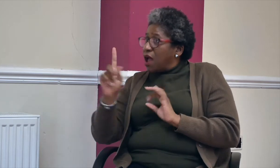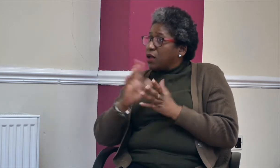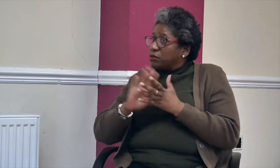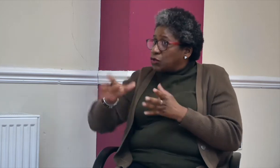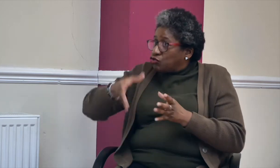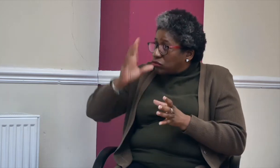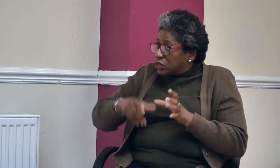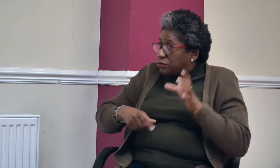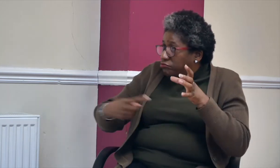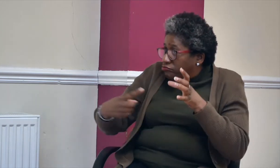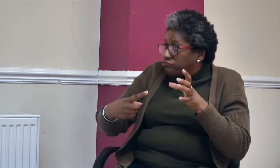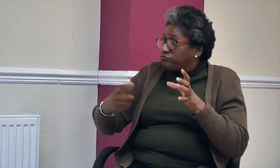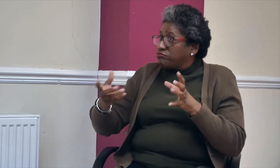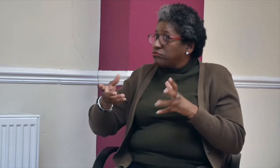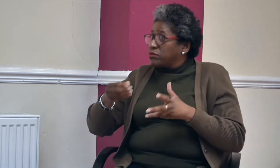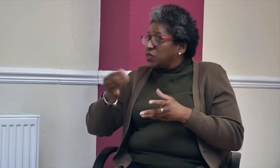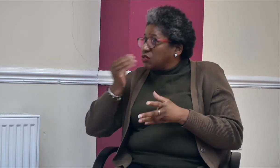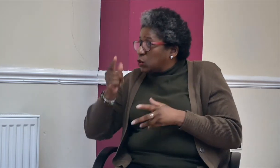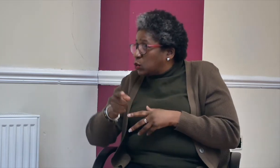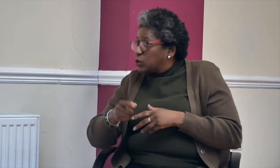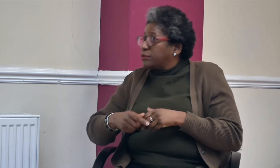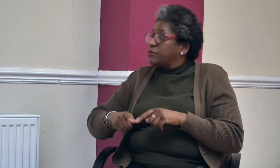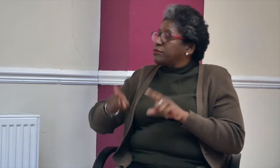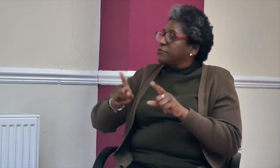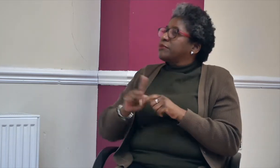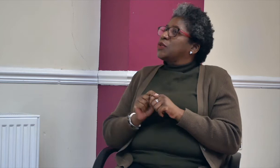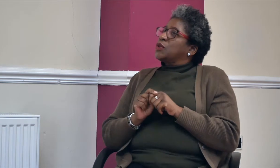But they would gesture, e.g. DRINK and FOOD.